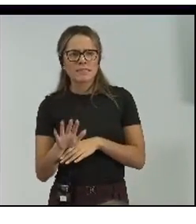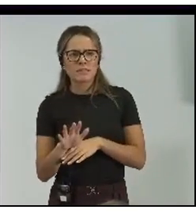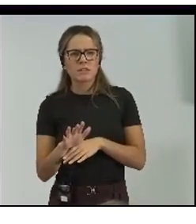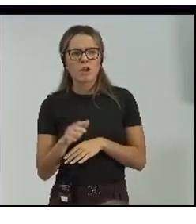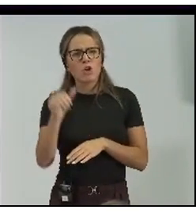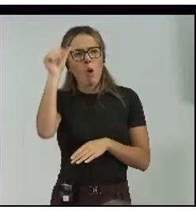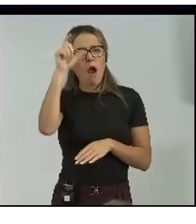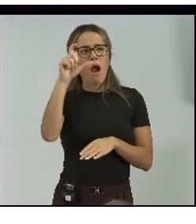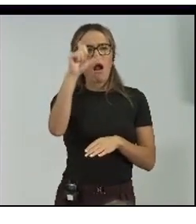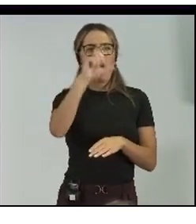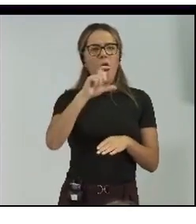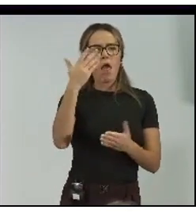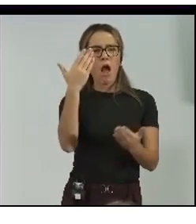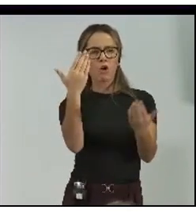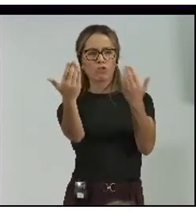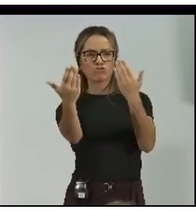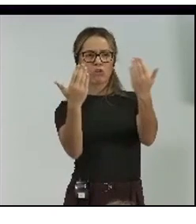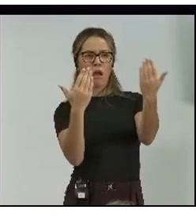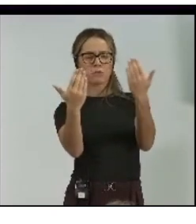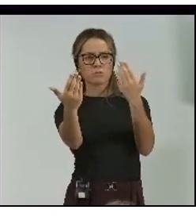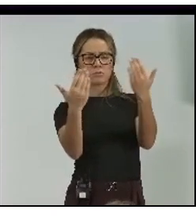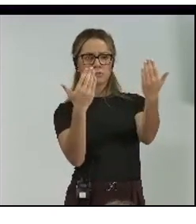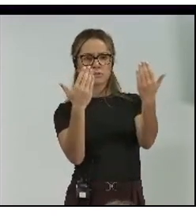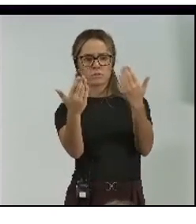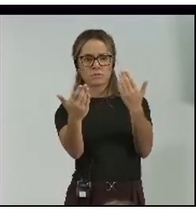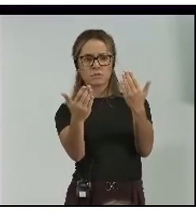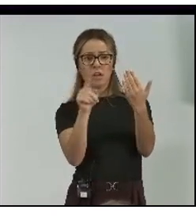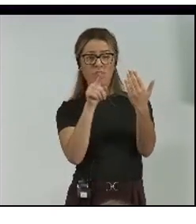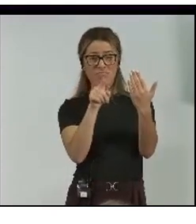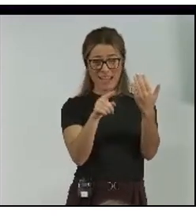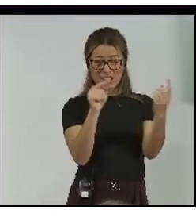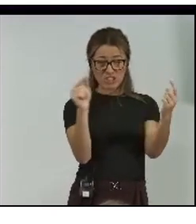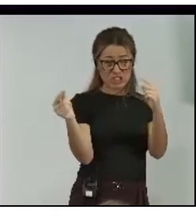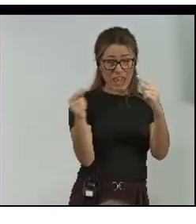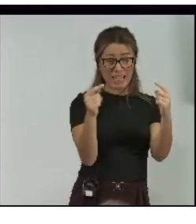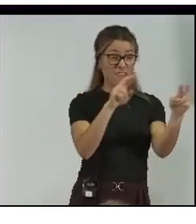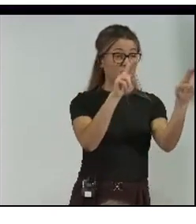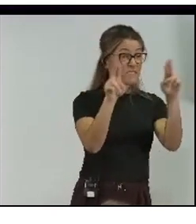which is such an obvious challenge, whether it's in a video or a document or online or whatever.